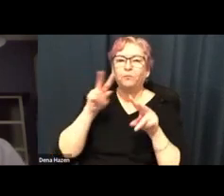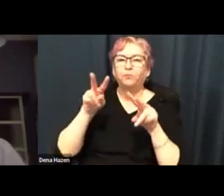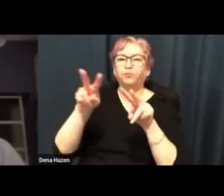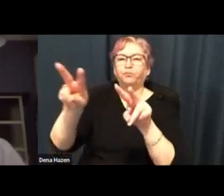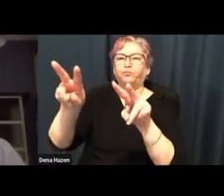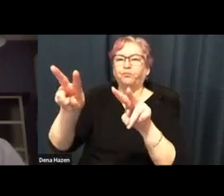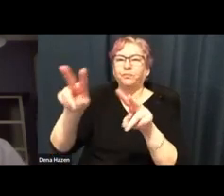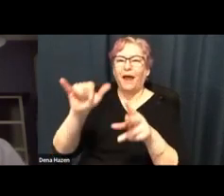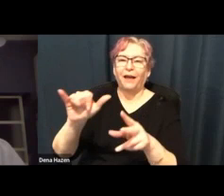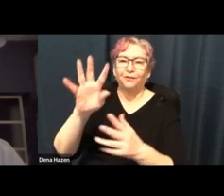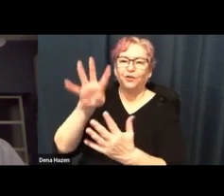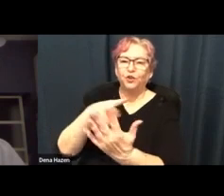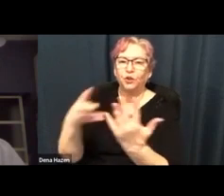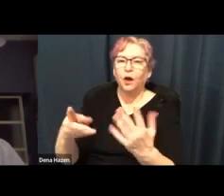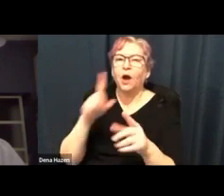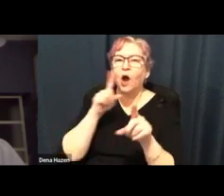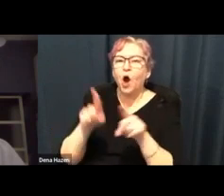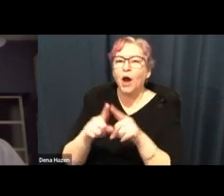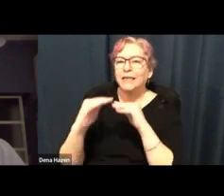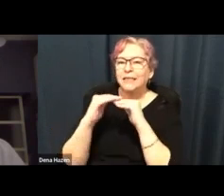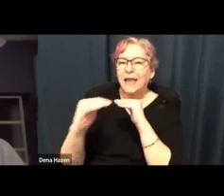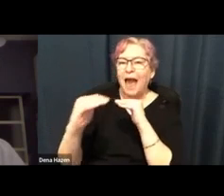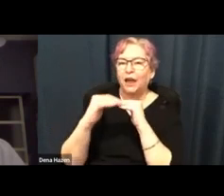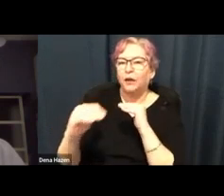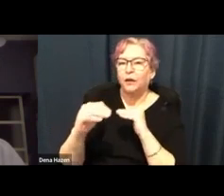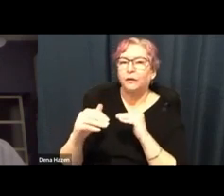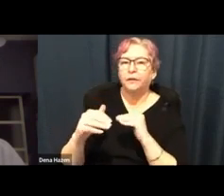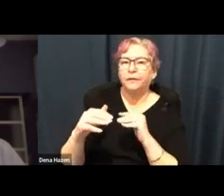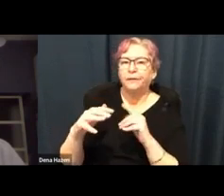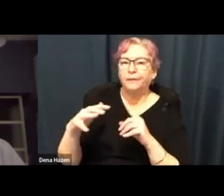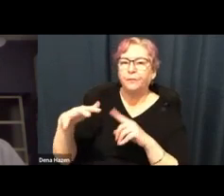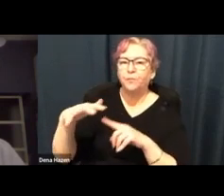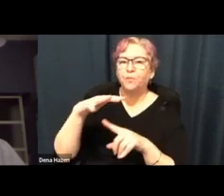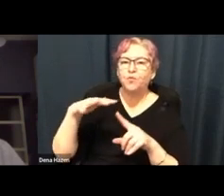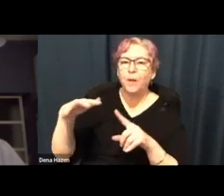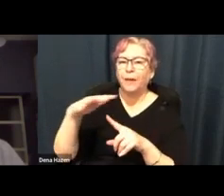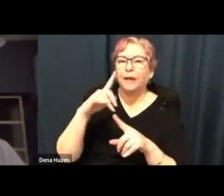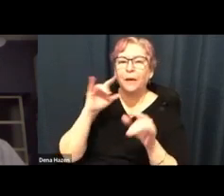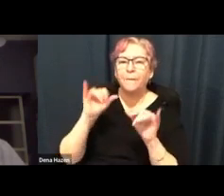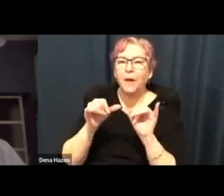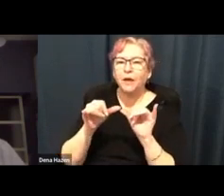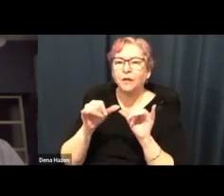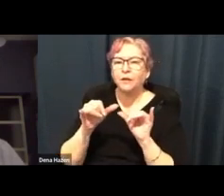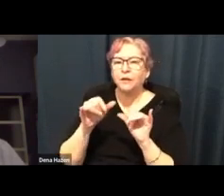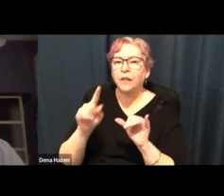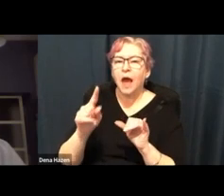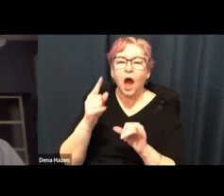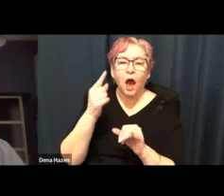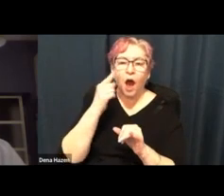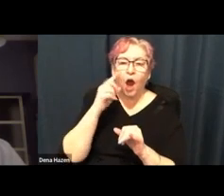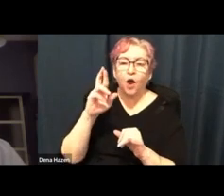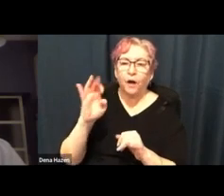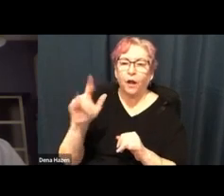Also on static perimetry, which is used to measure retinal sensitivity,